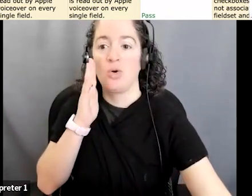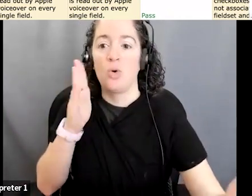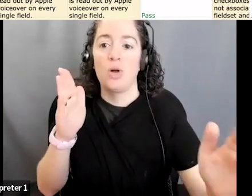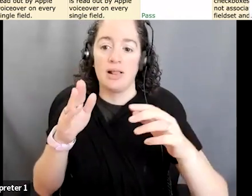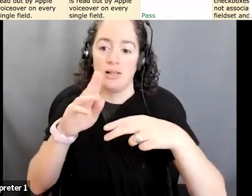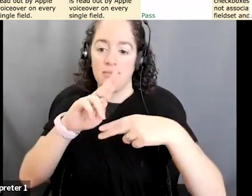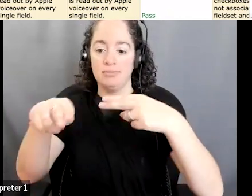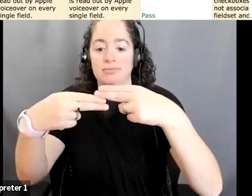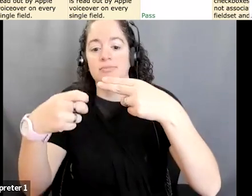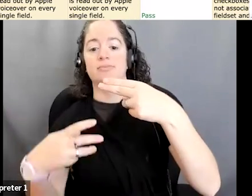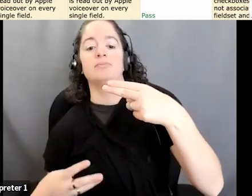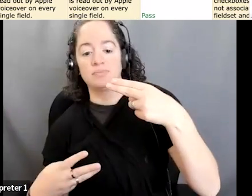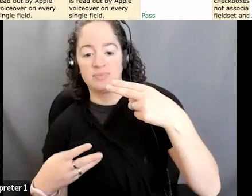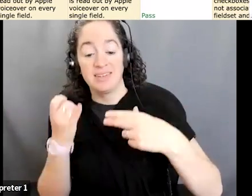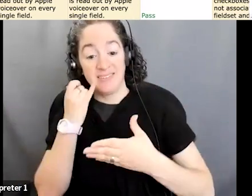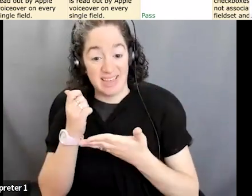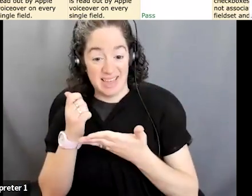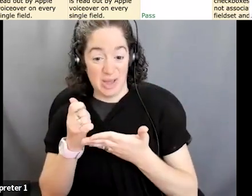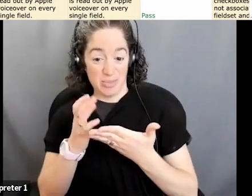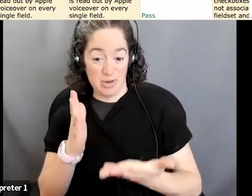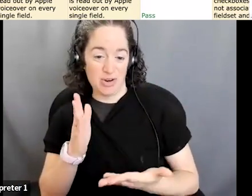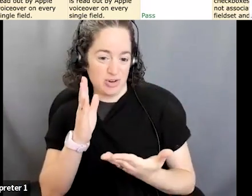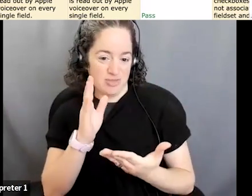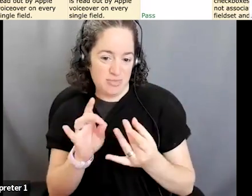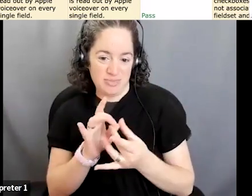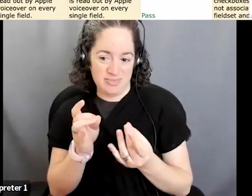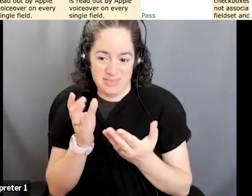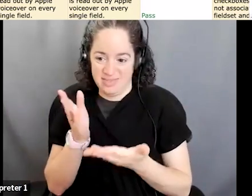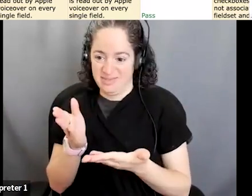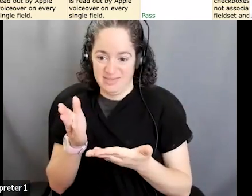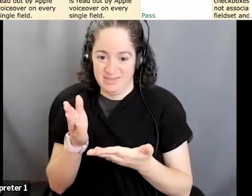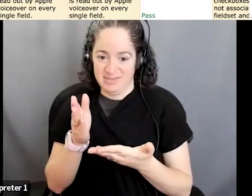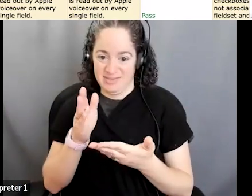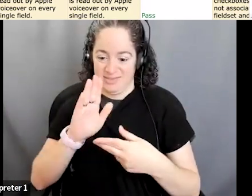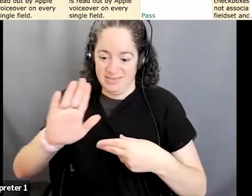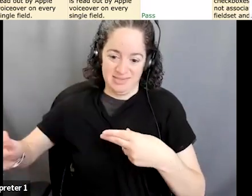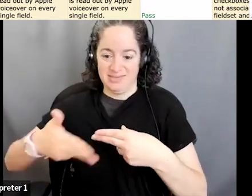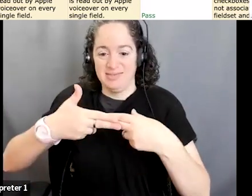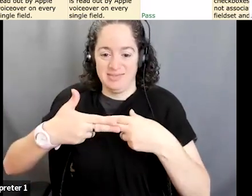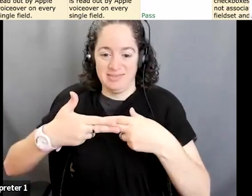If your helper content is below the field, that is exactly what they have covered up.